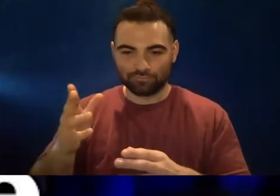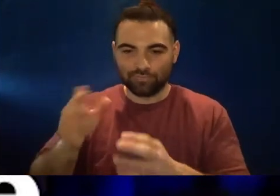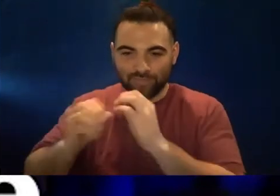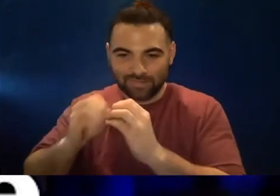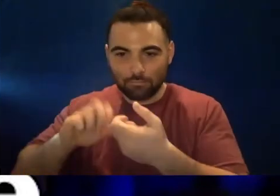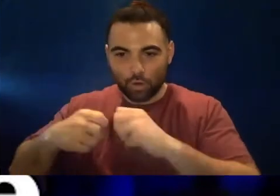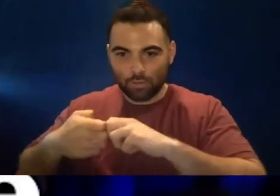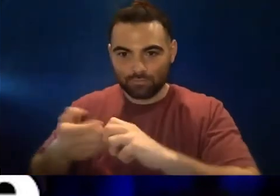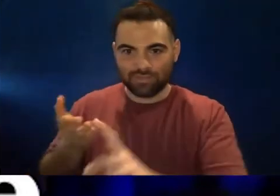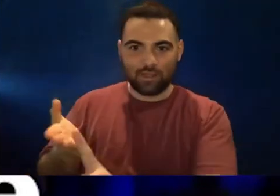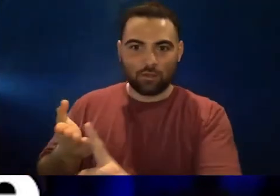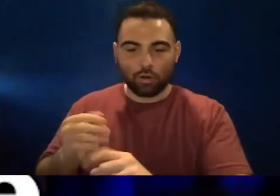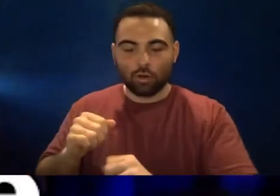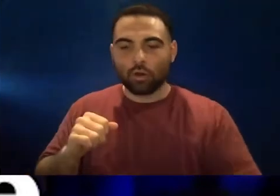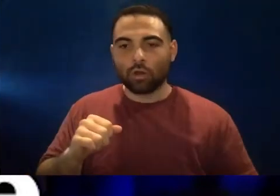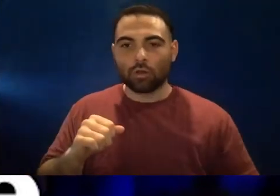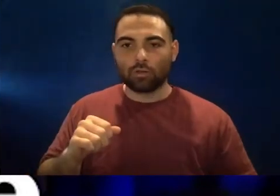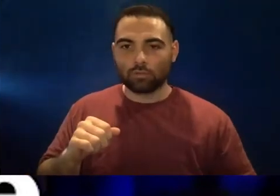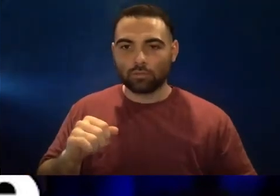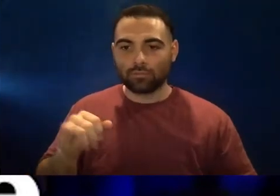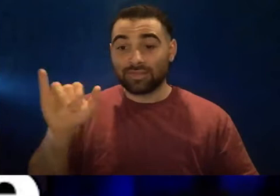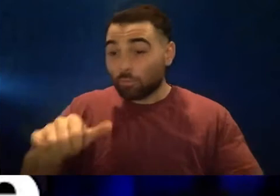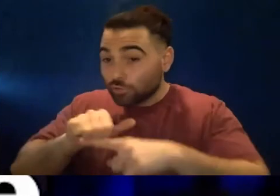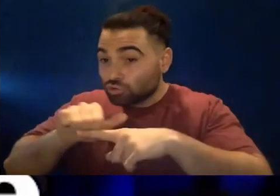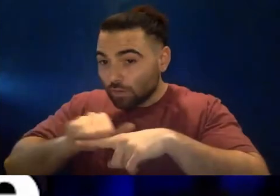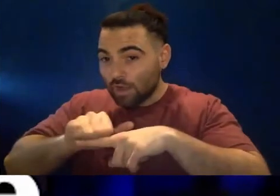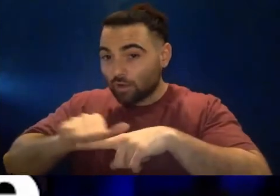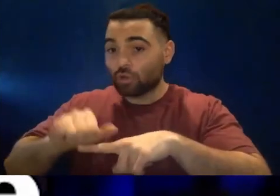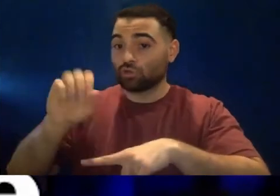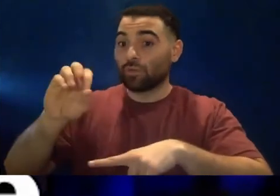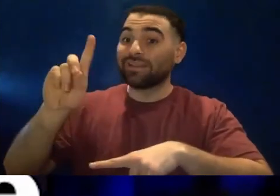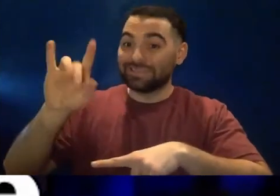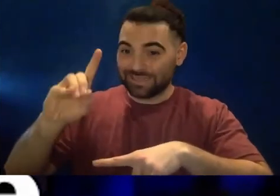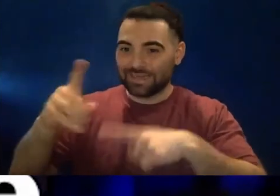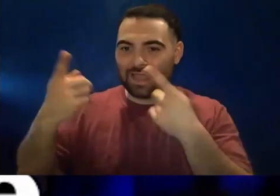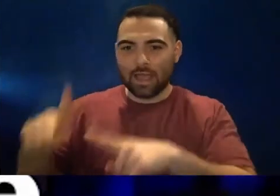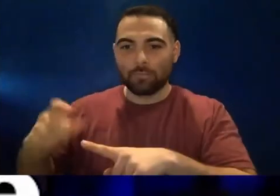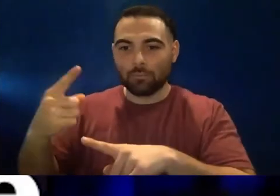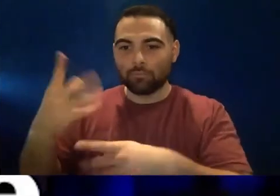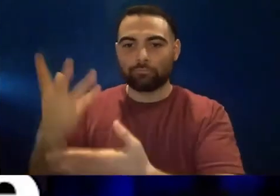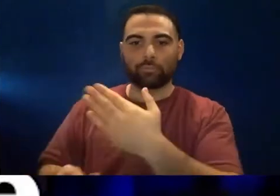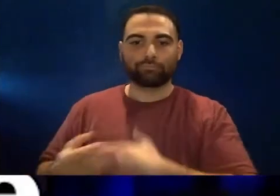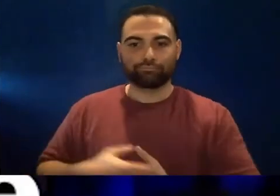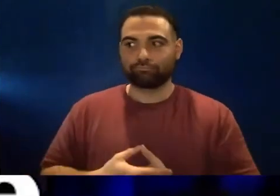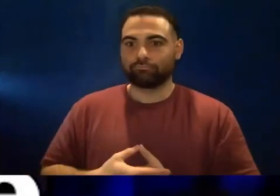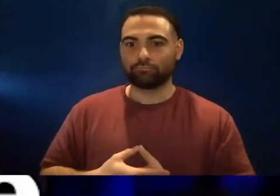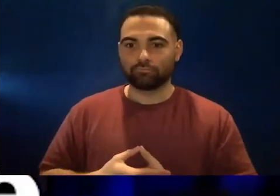That was a trial. So it happened, but it then went away and don't really know